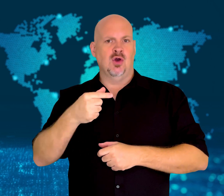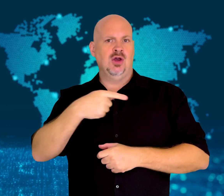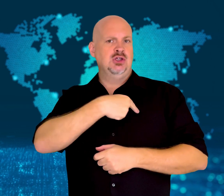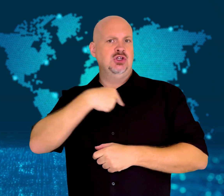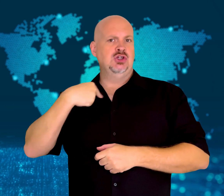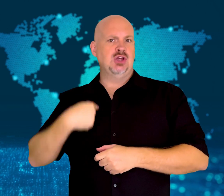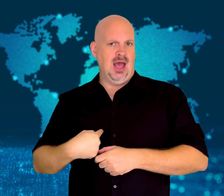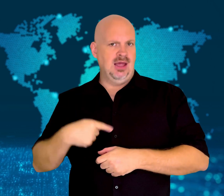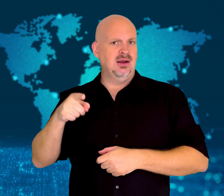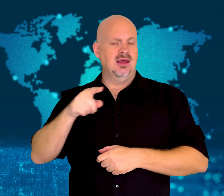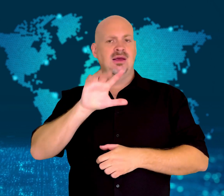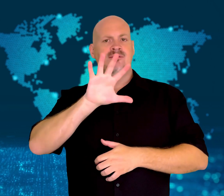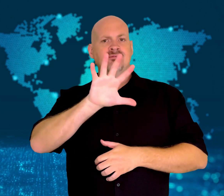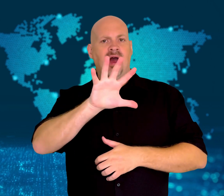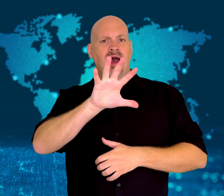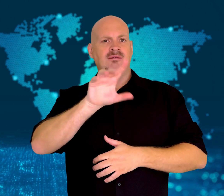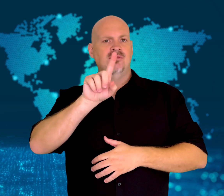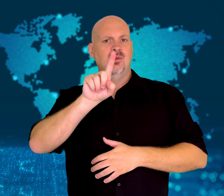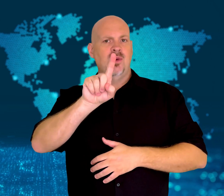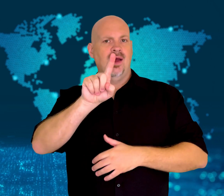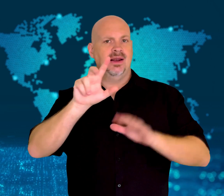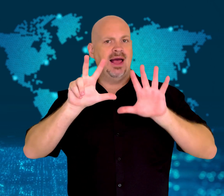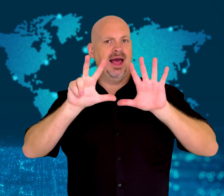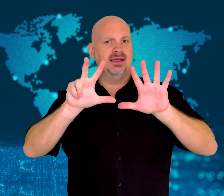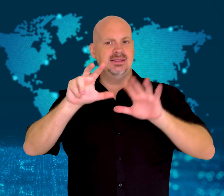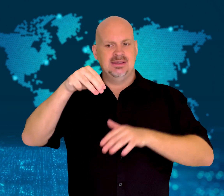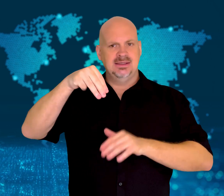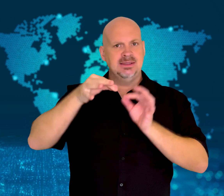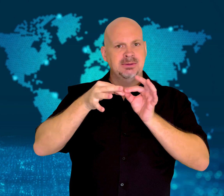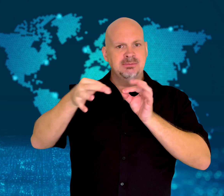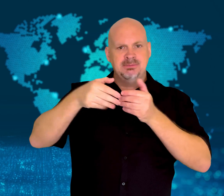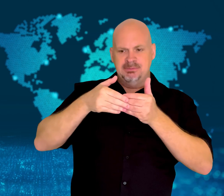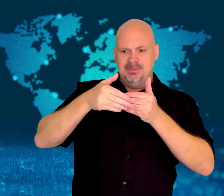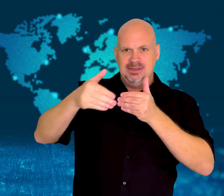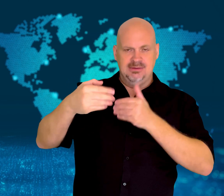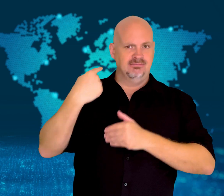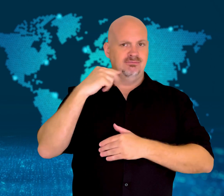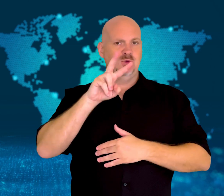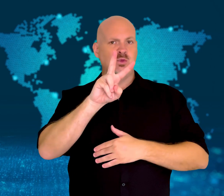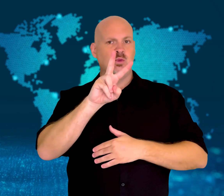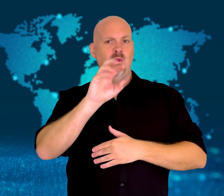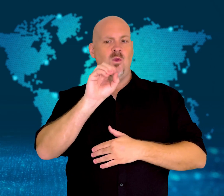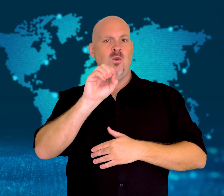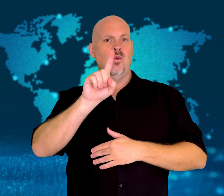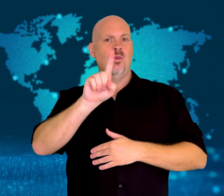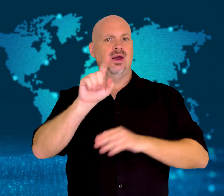in Guangdong, China that was opened in 2016.